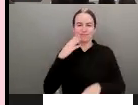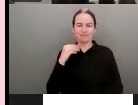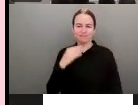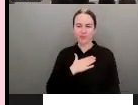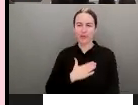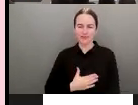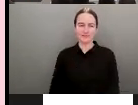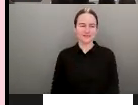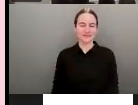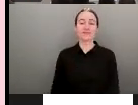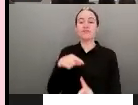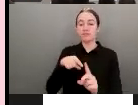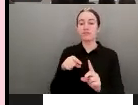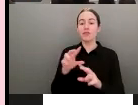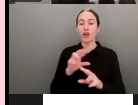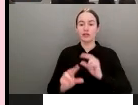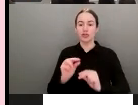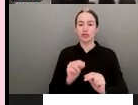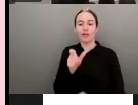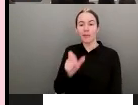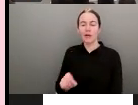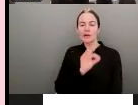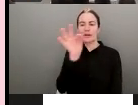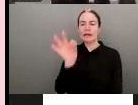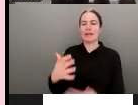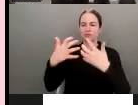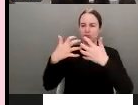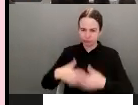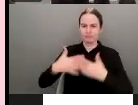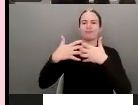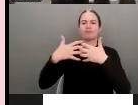Are there ways to automate what you have shown us?